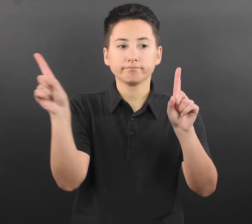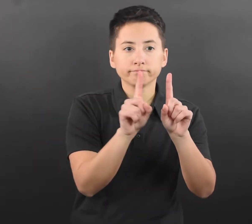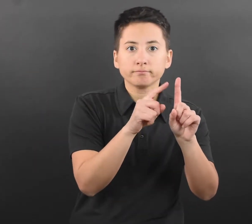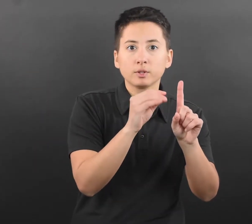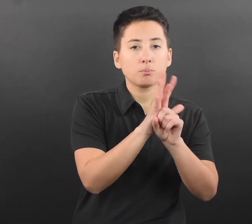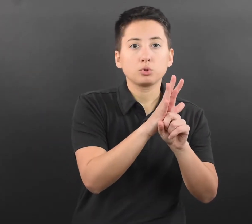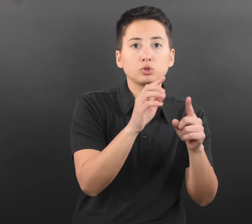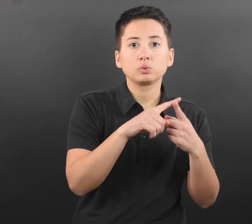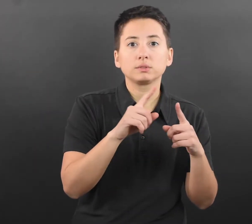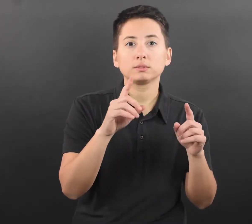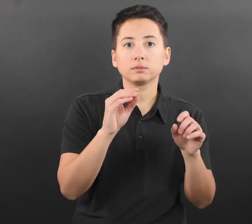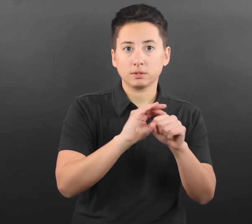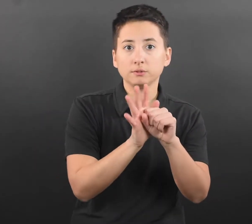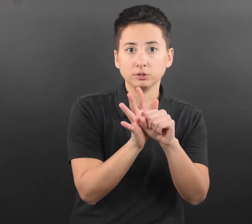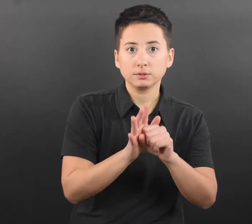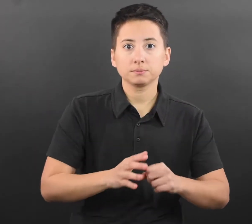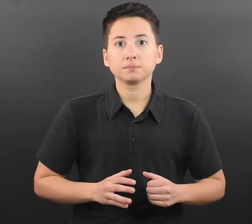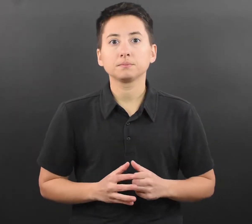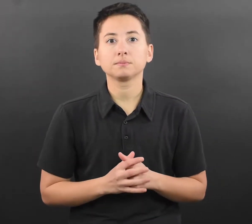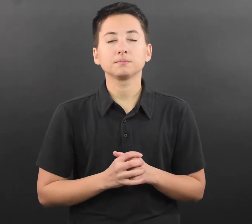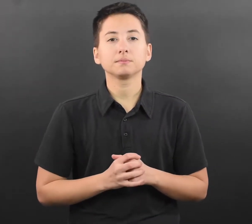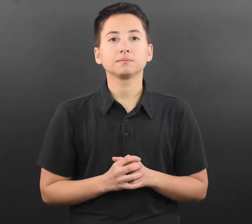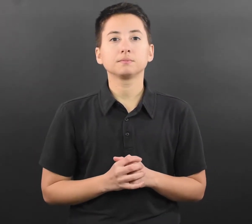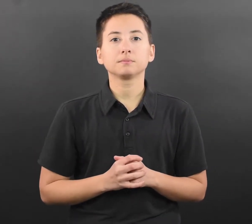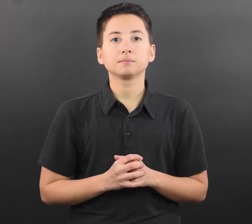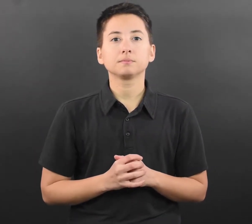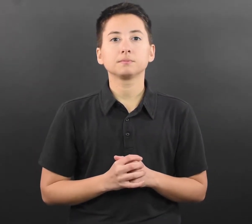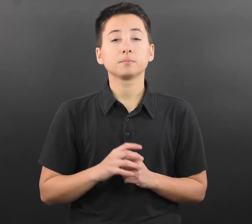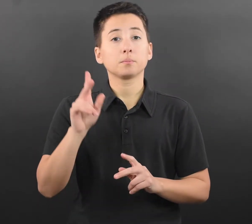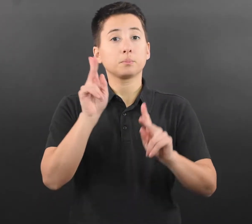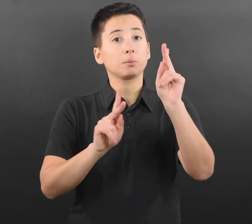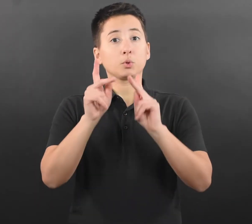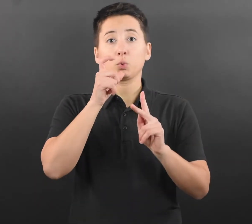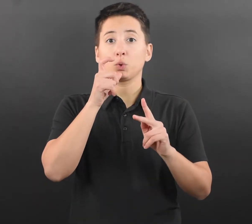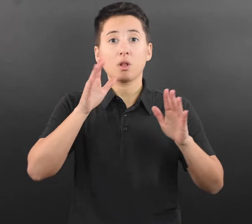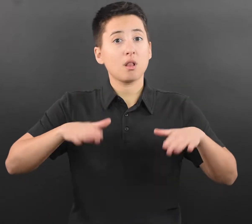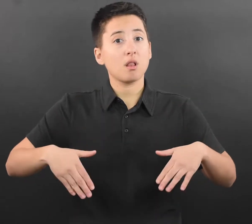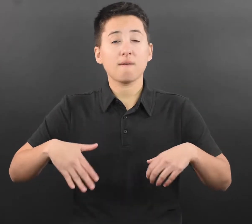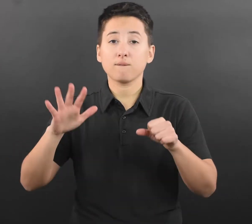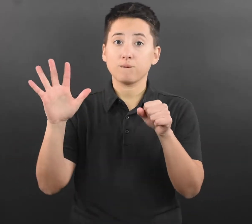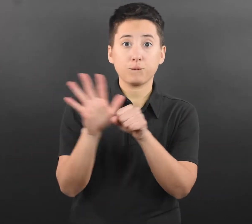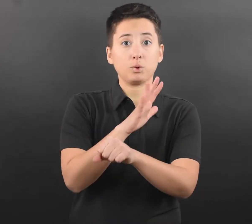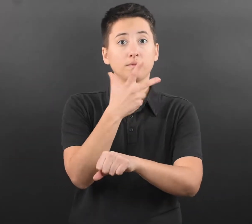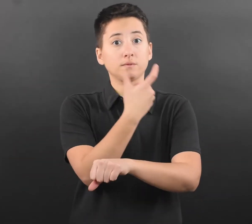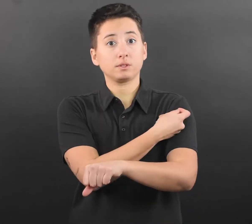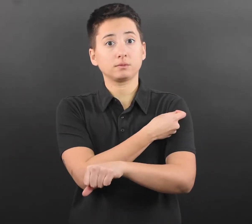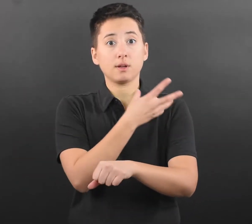People not fully vaccinated and returning to in-person school, sports, or extracurricular